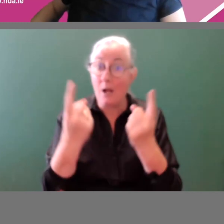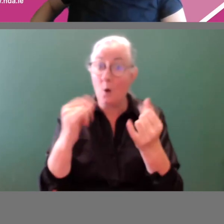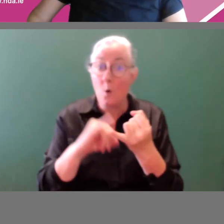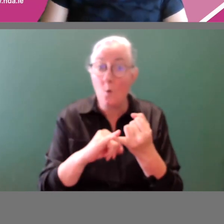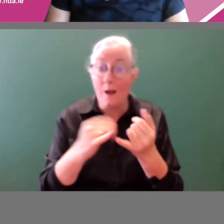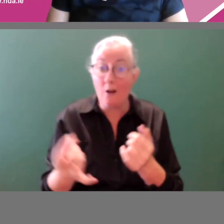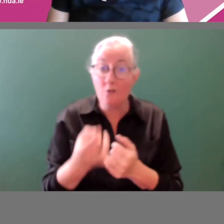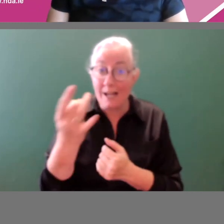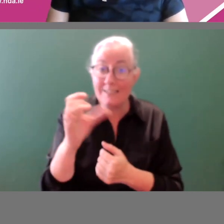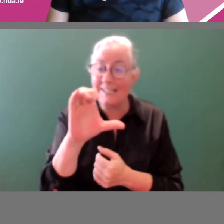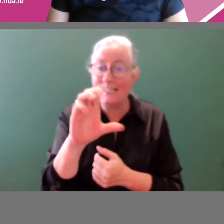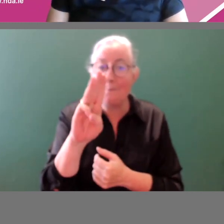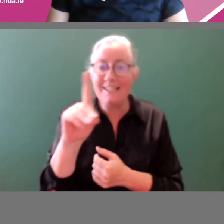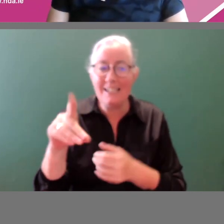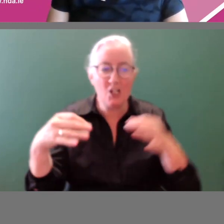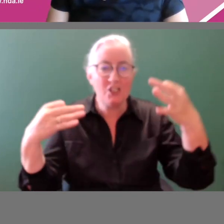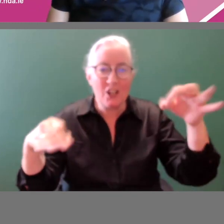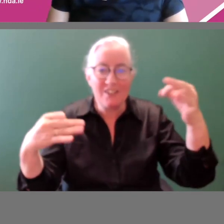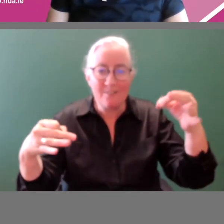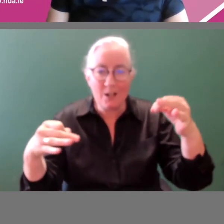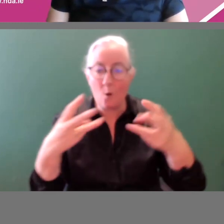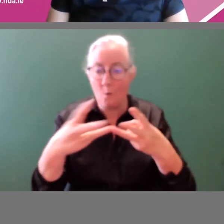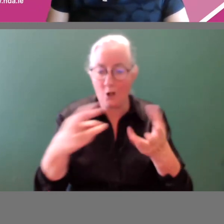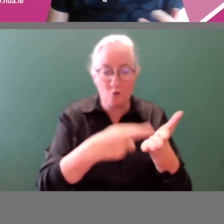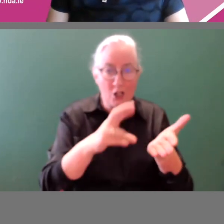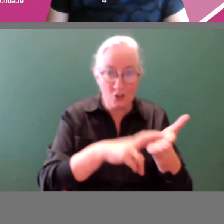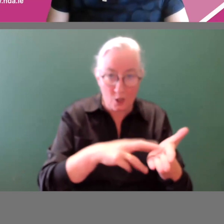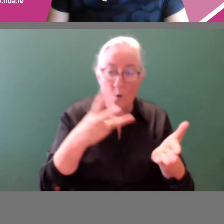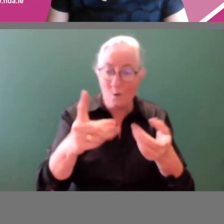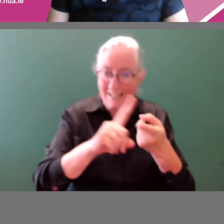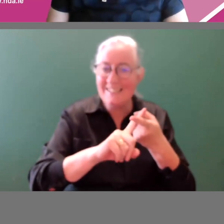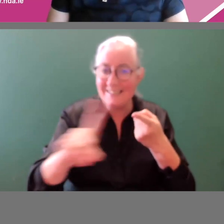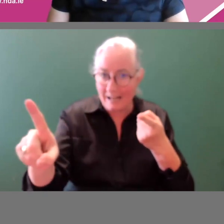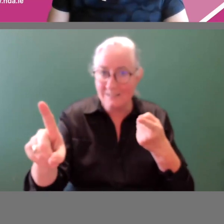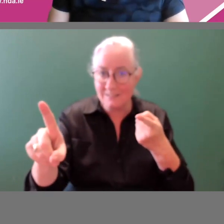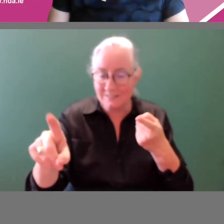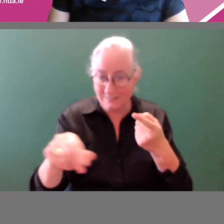CPD certificate at registration will be sent one and we'll have time for questions at the